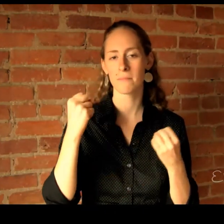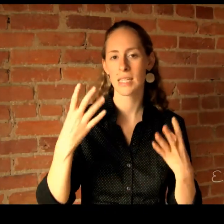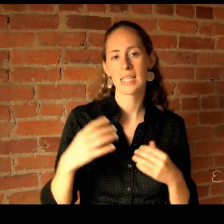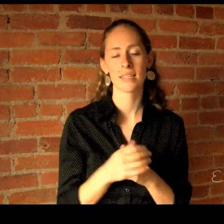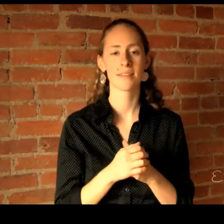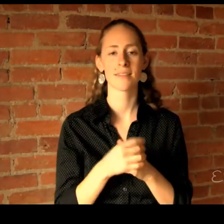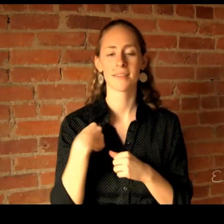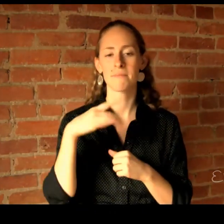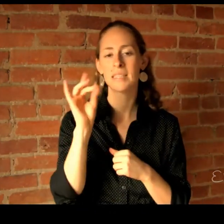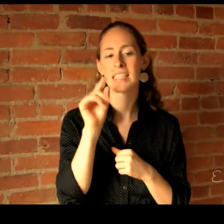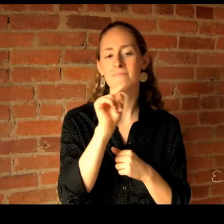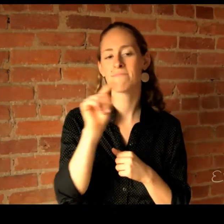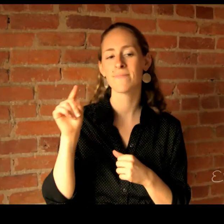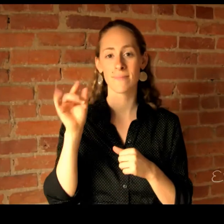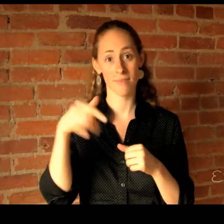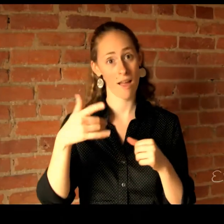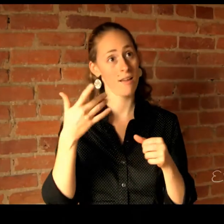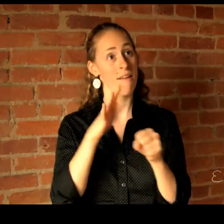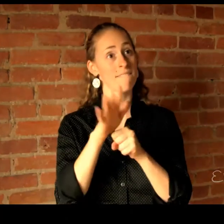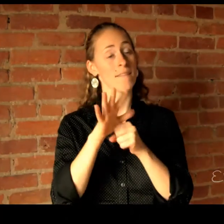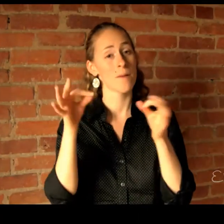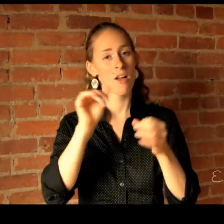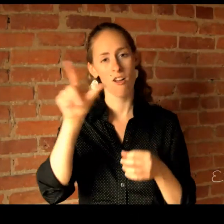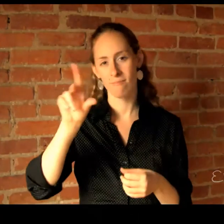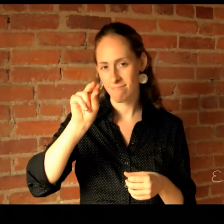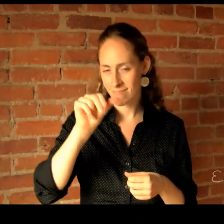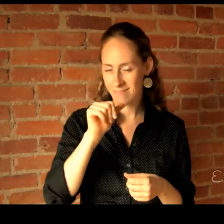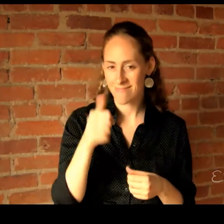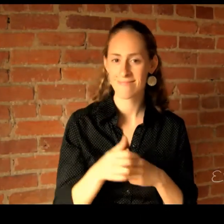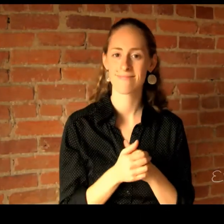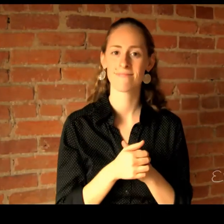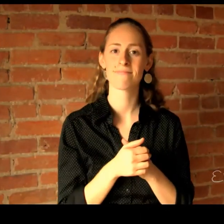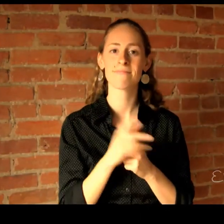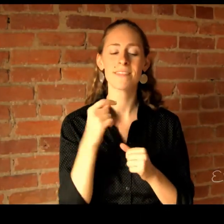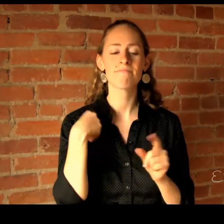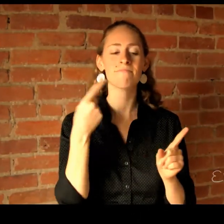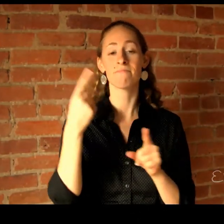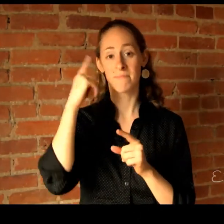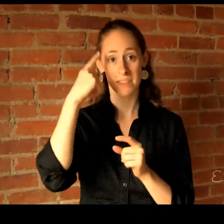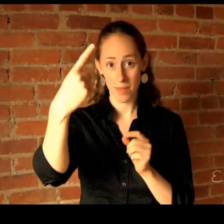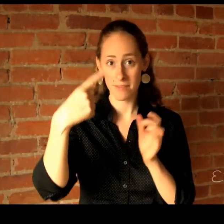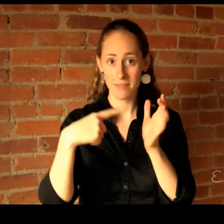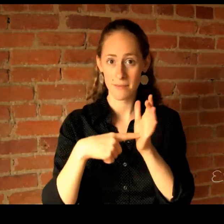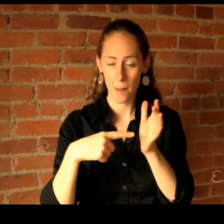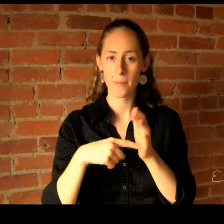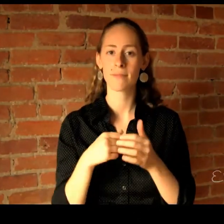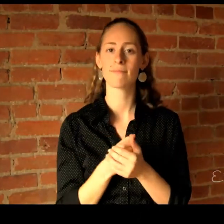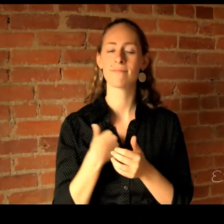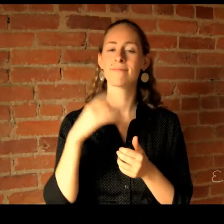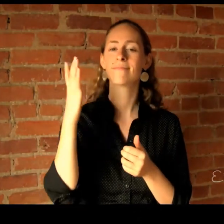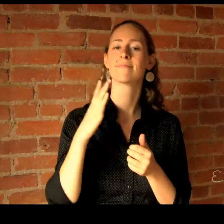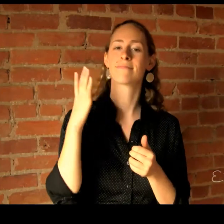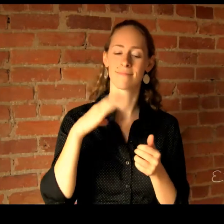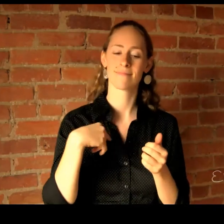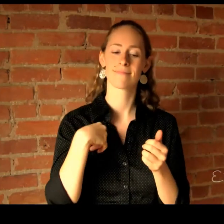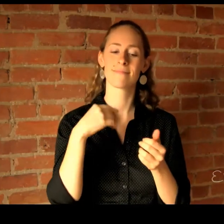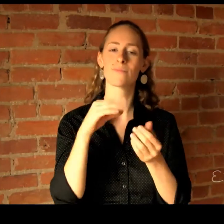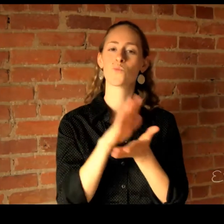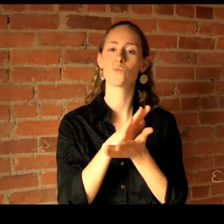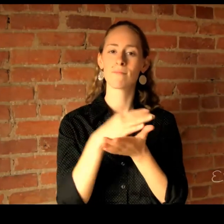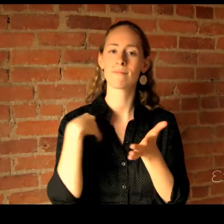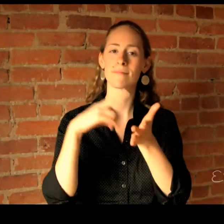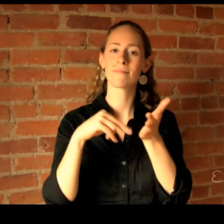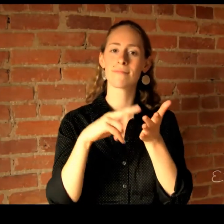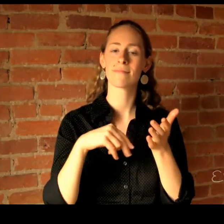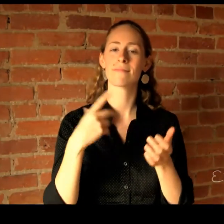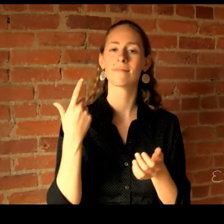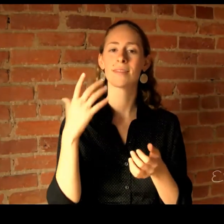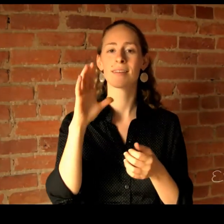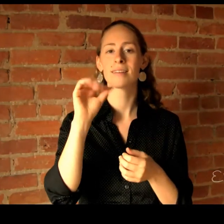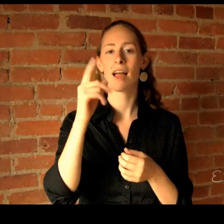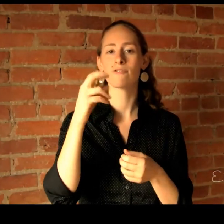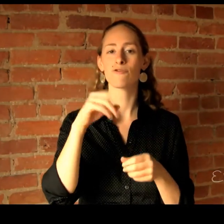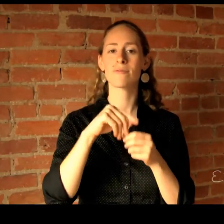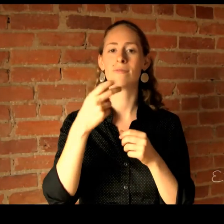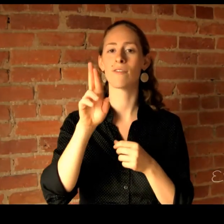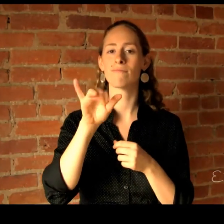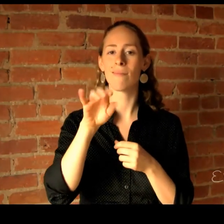not represent the whole picture of ASL Literature. For example, I read an assigned book,